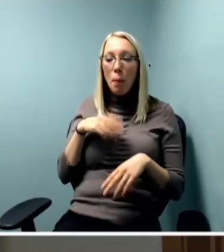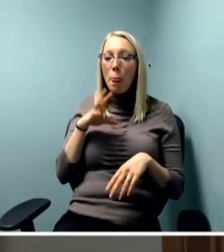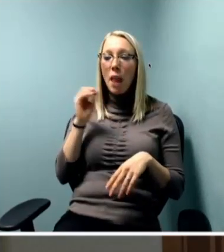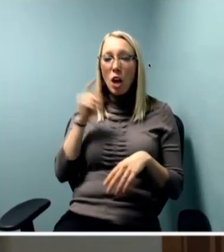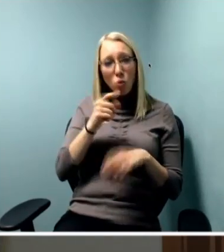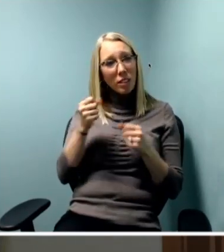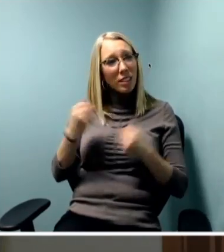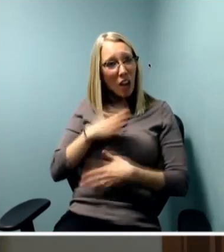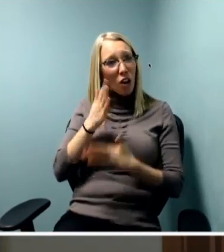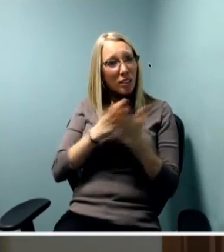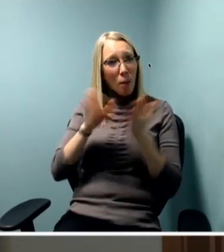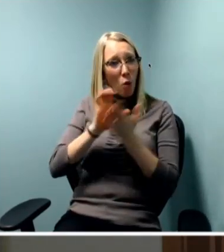You know. - I know.